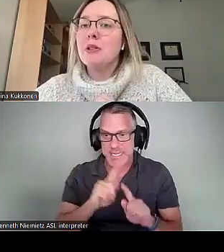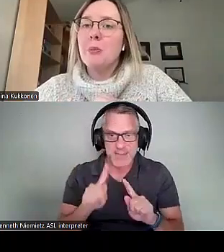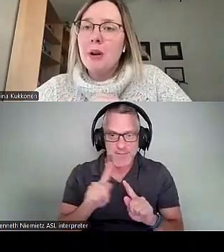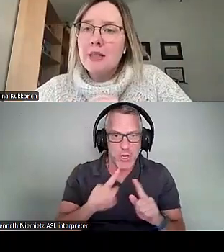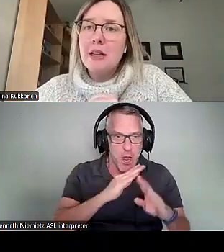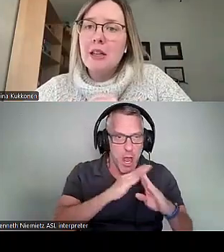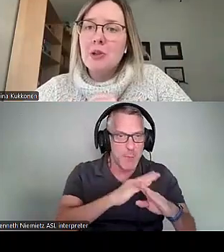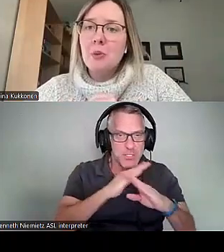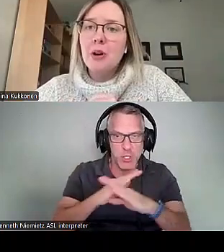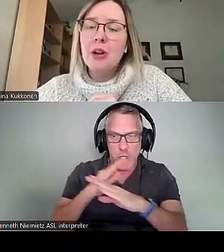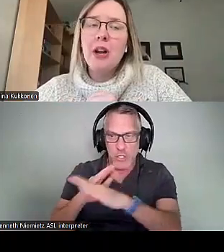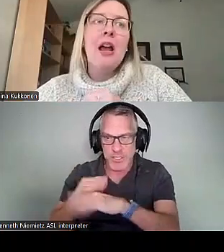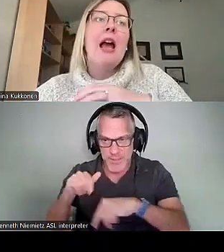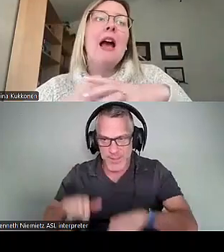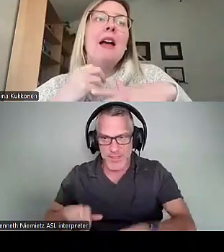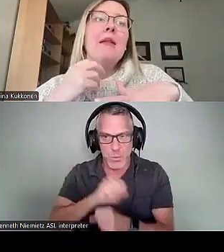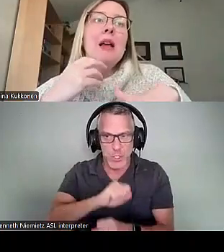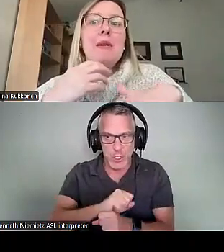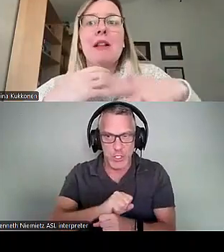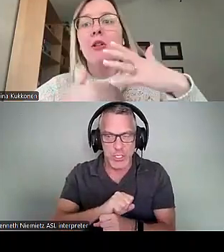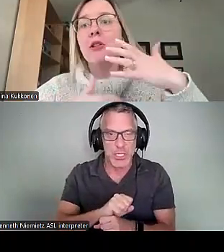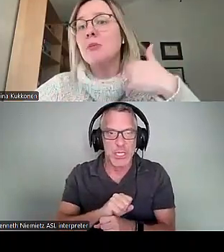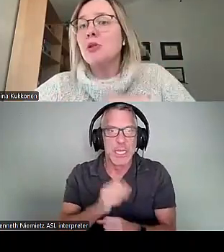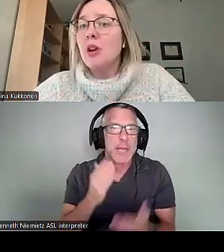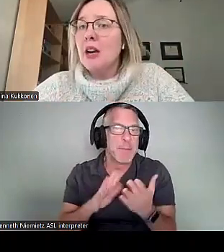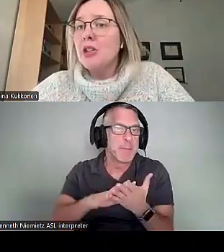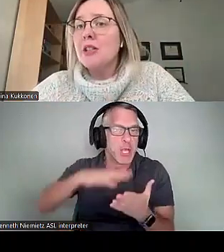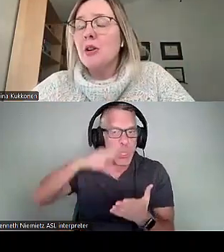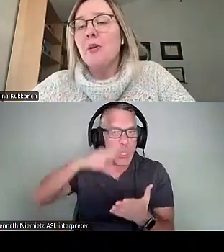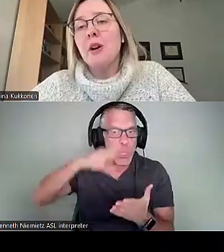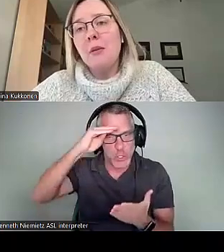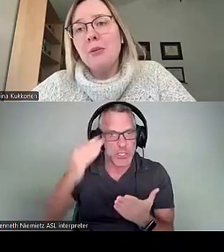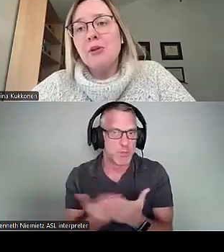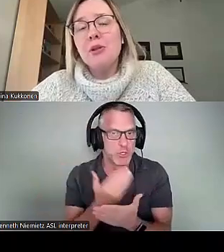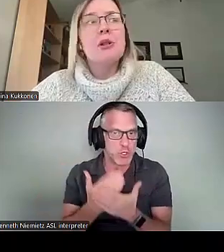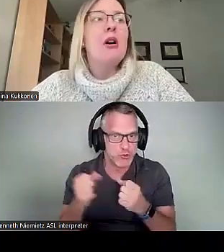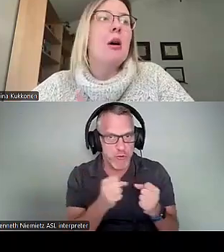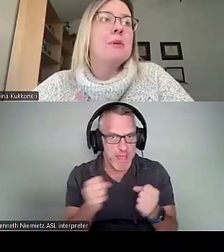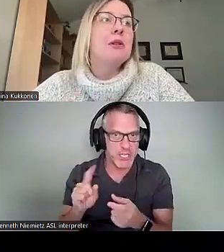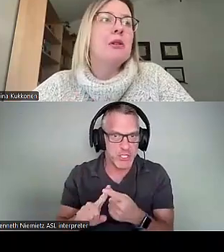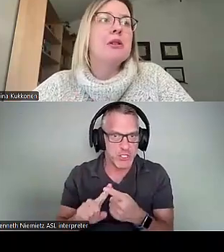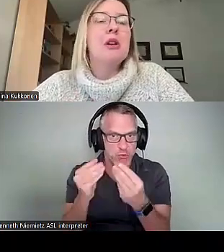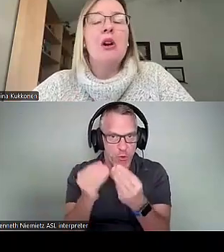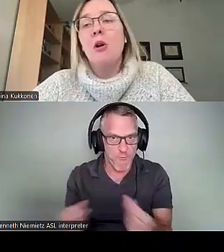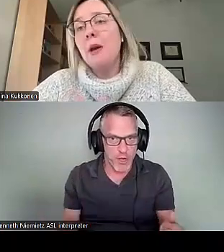that are present in this work and maybe learn some new strategies to overcome those obstacles or